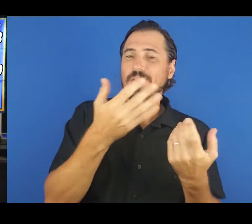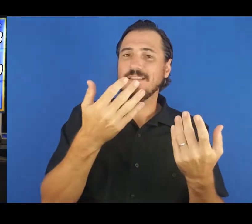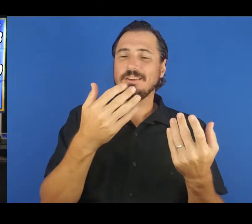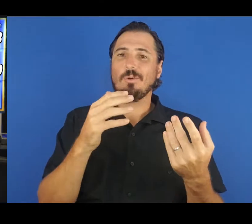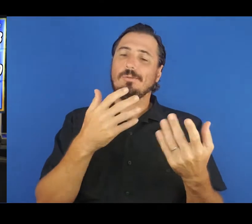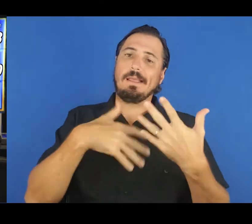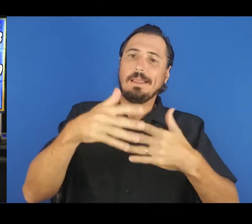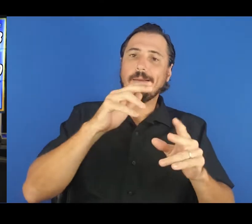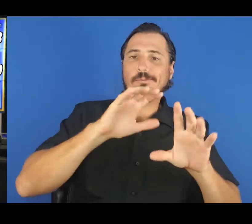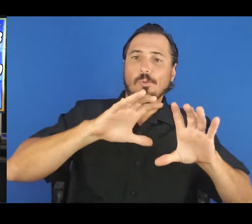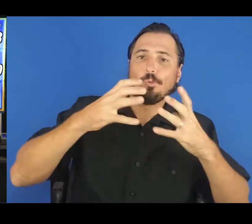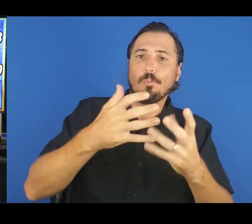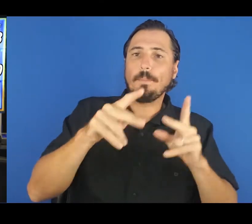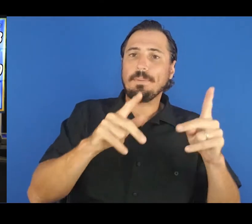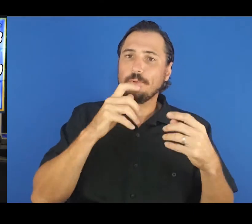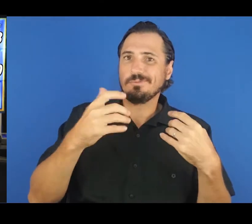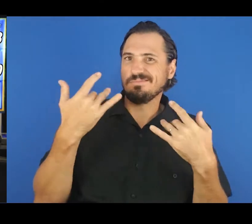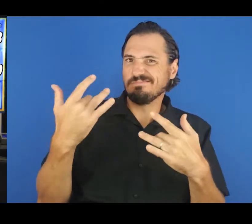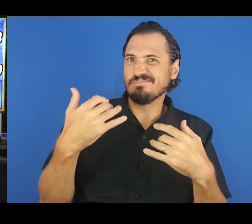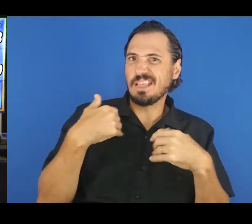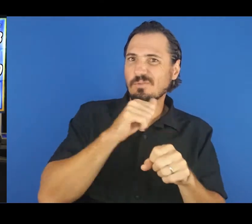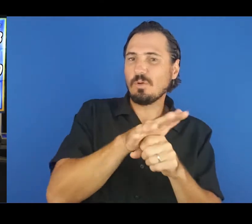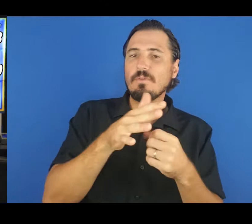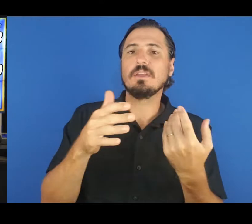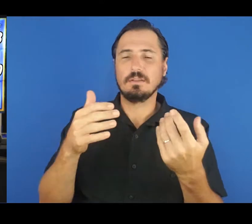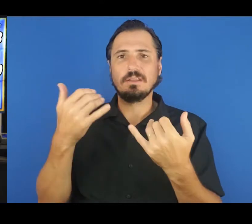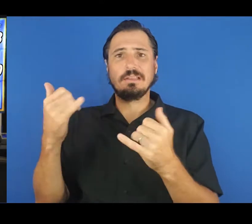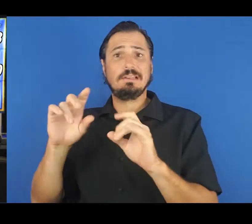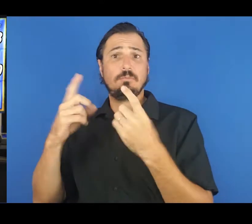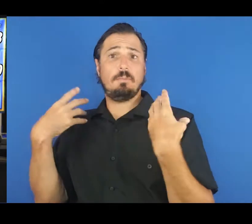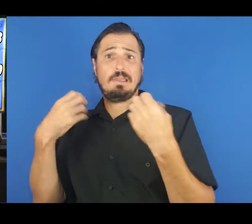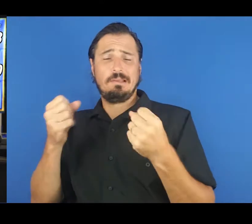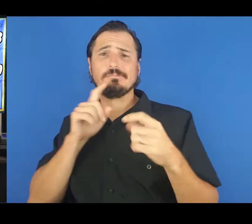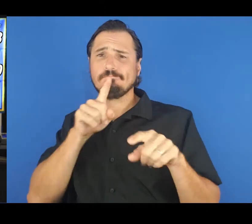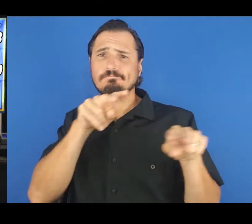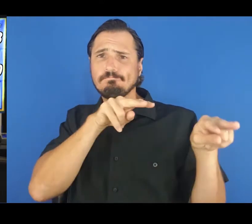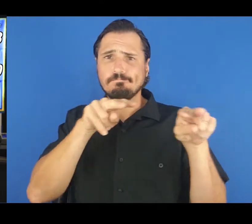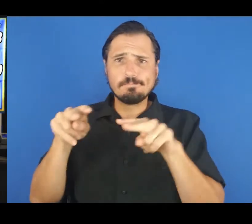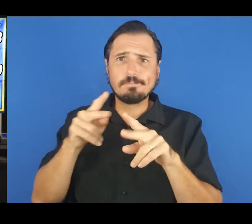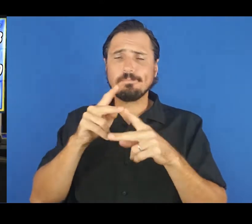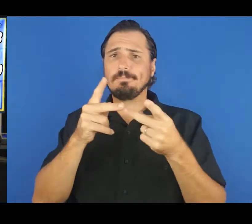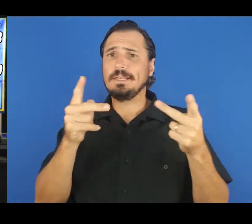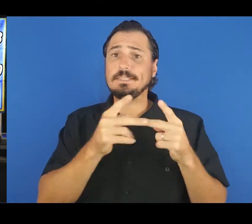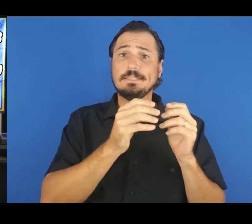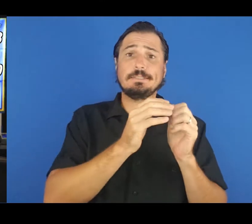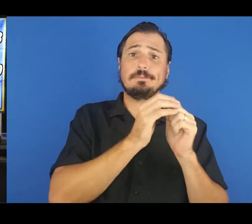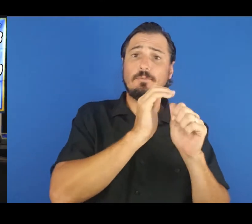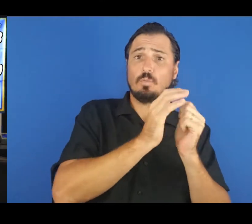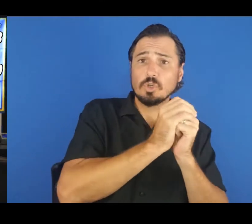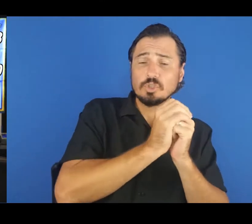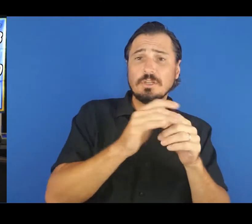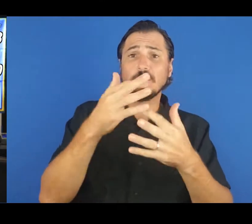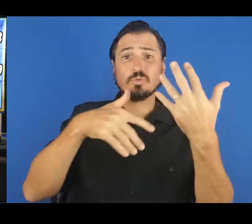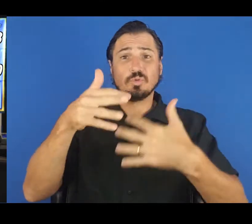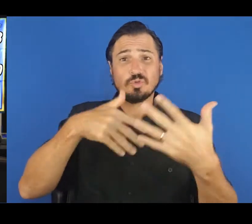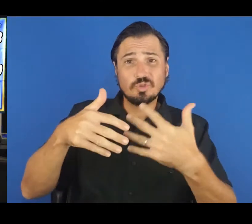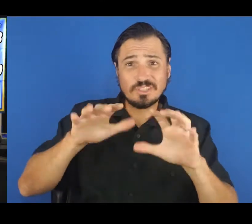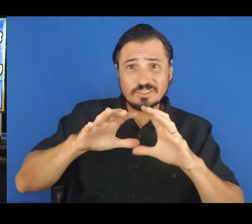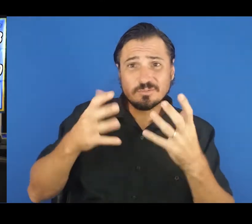The Department of Health is monitoring a number of clusters related to social gatherings, places of worship, and workplace settings